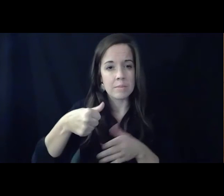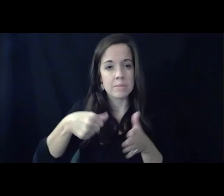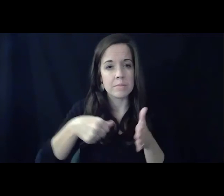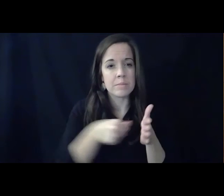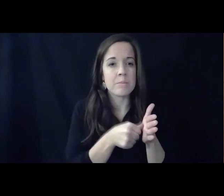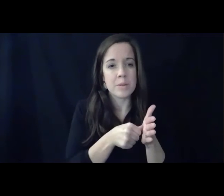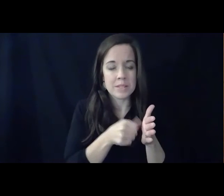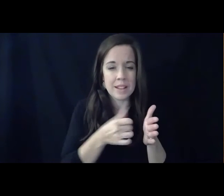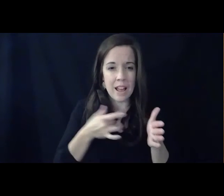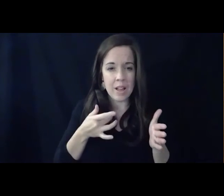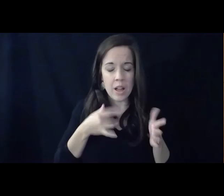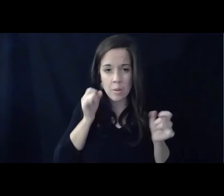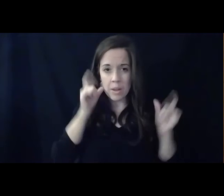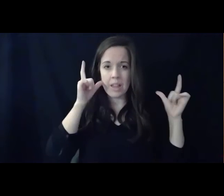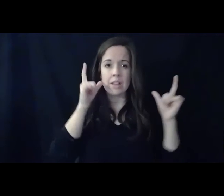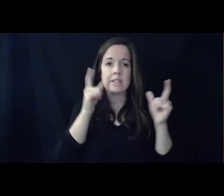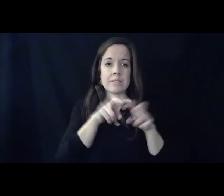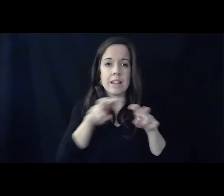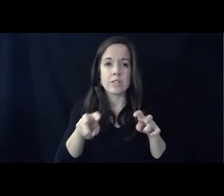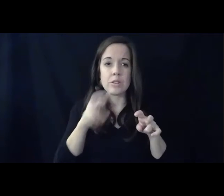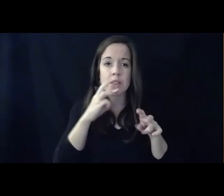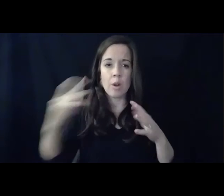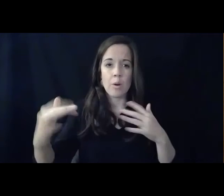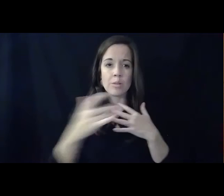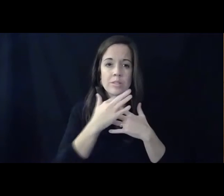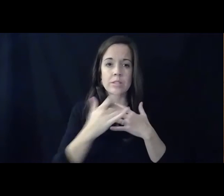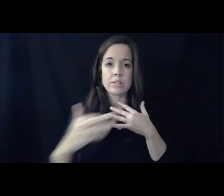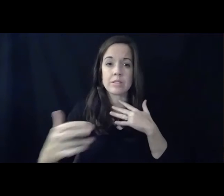the ocean. There is no one around, except the ladies